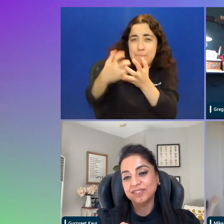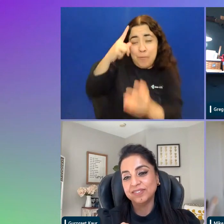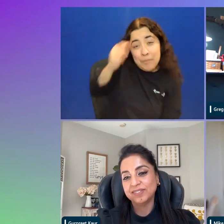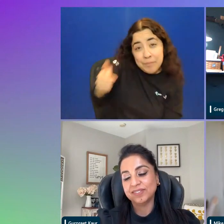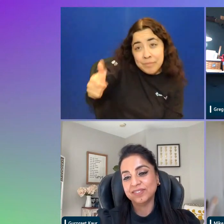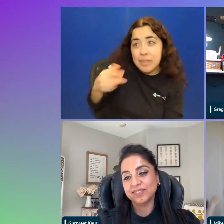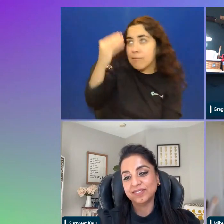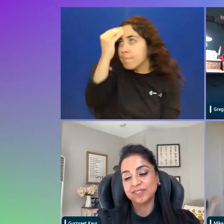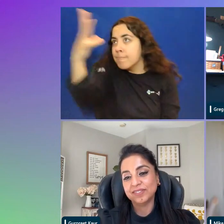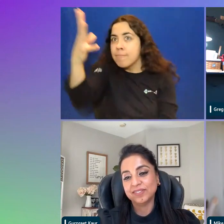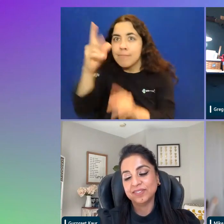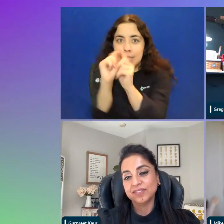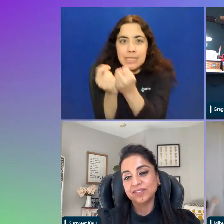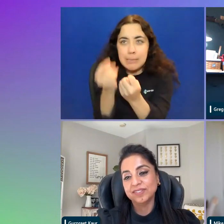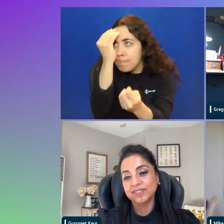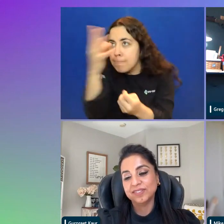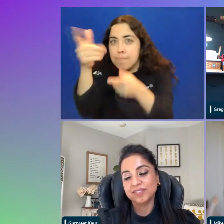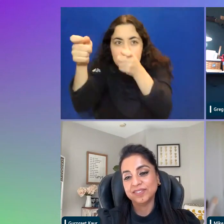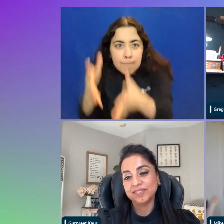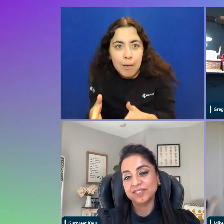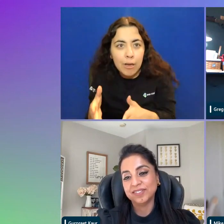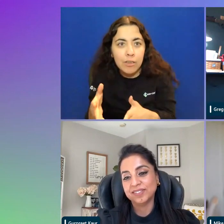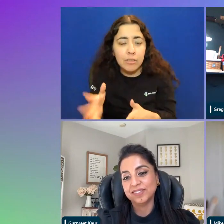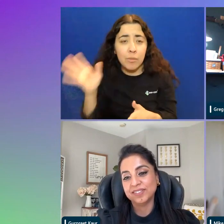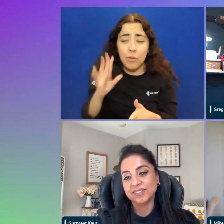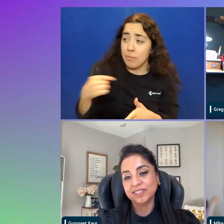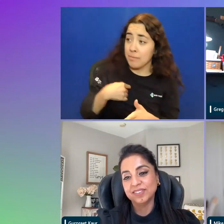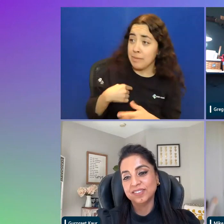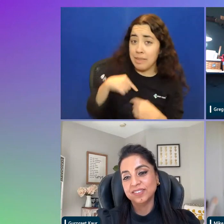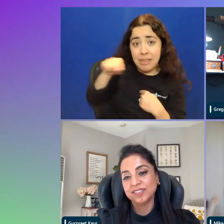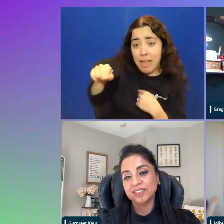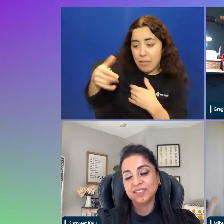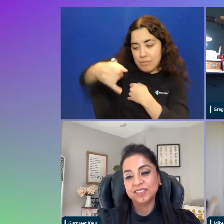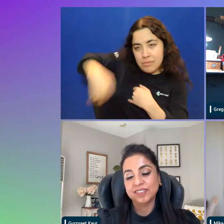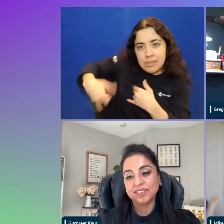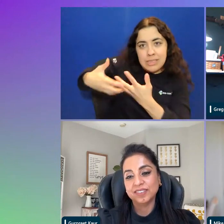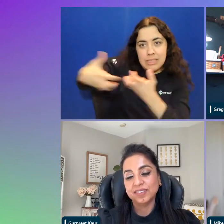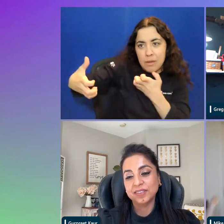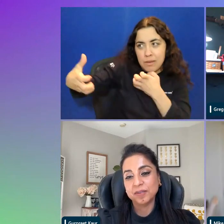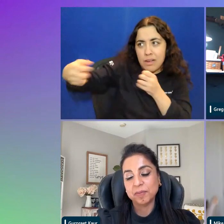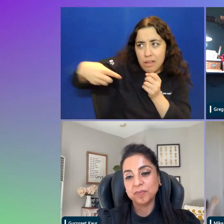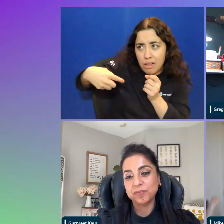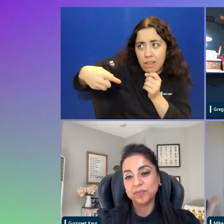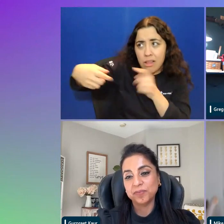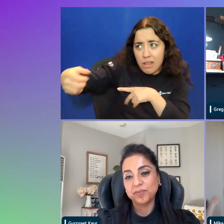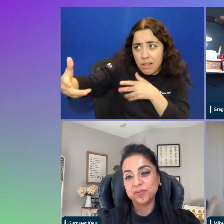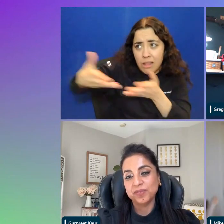was thinking I was just us and them talking. No, it was us and them talking and then them talking to their leaders and